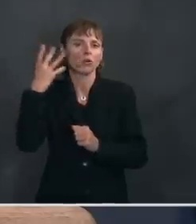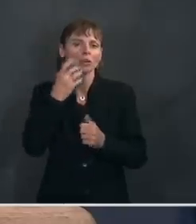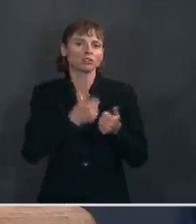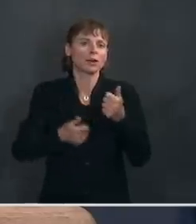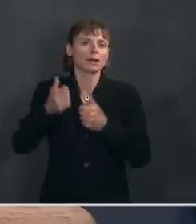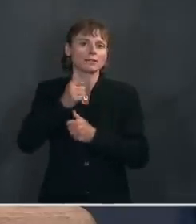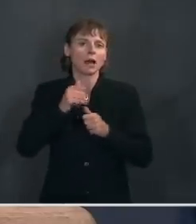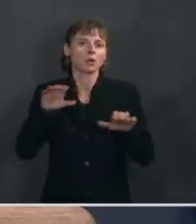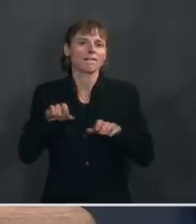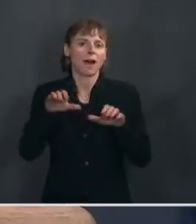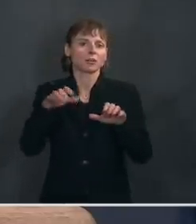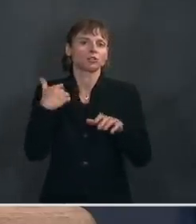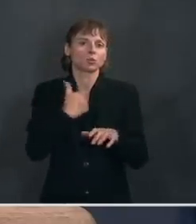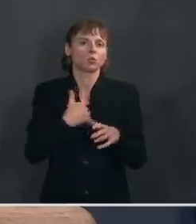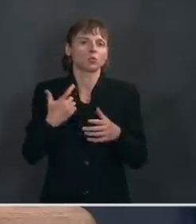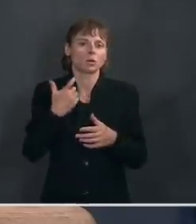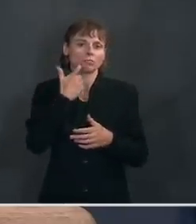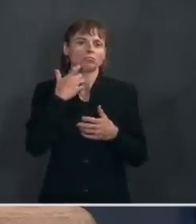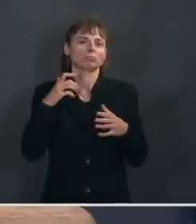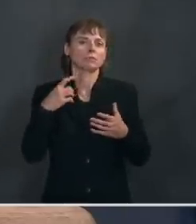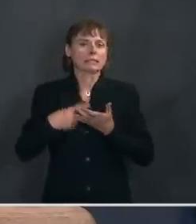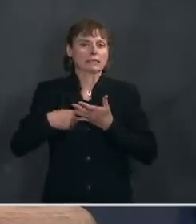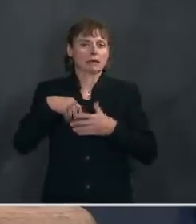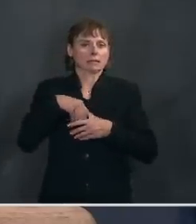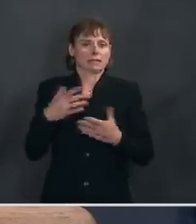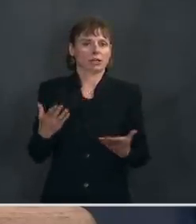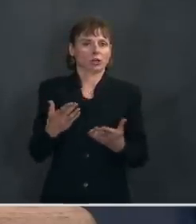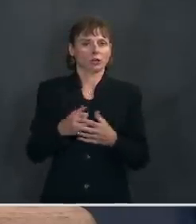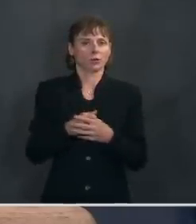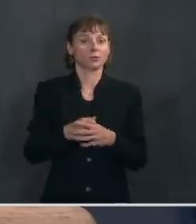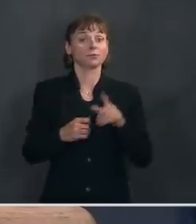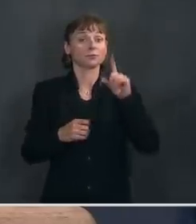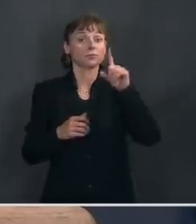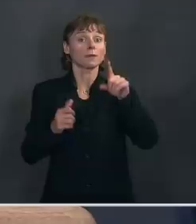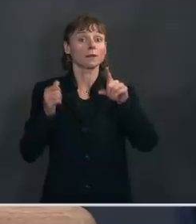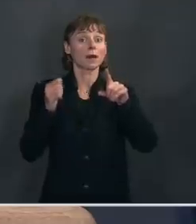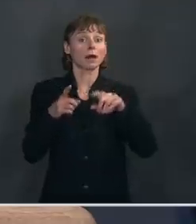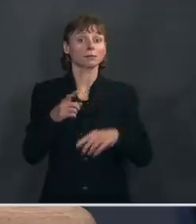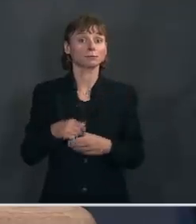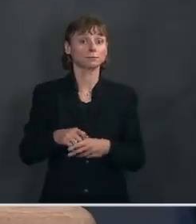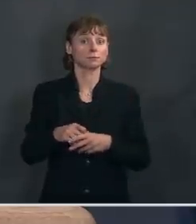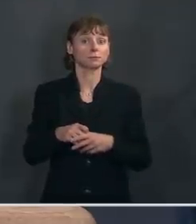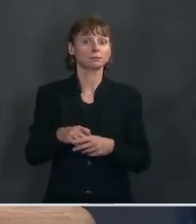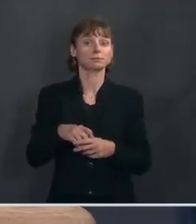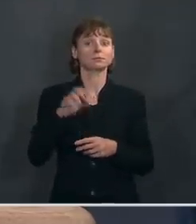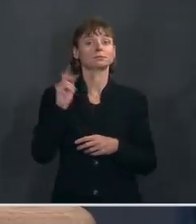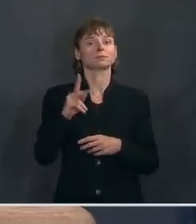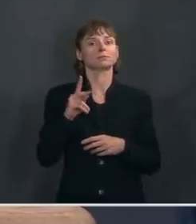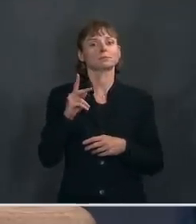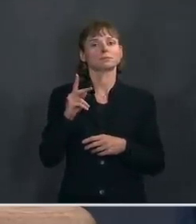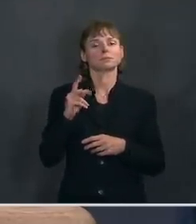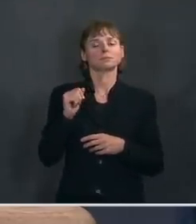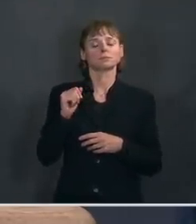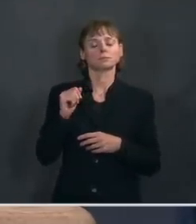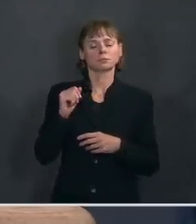that we have discussed in here a bit. Go ahead in the back. The Press: Thank you. Last week, a statue of Mahatma Gandhi